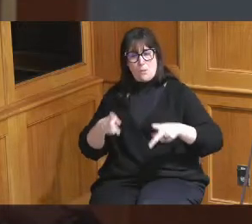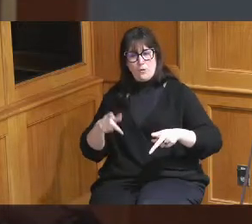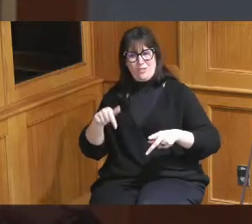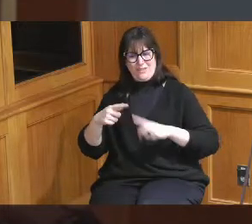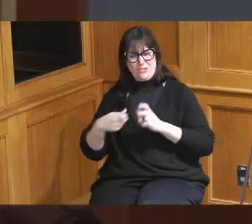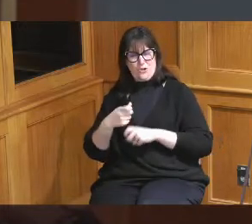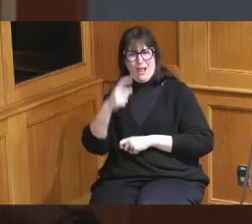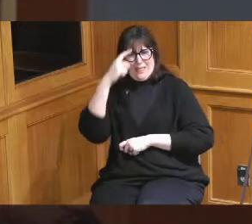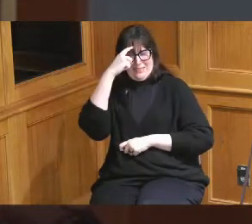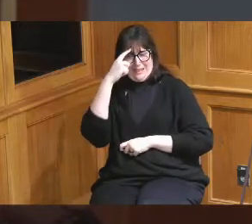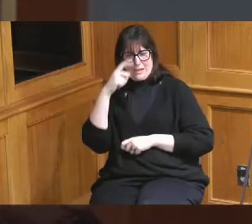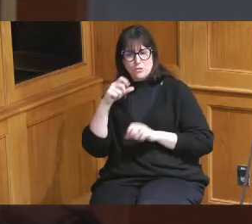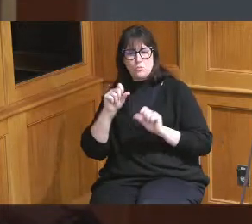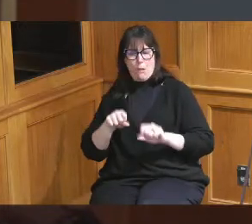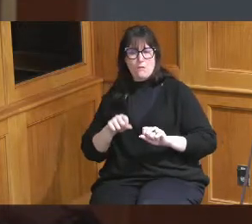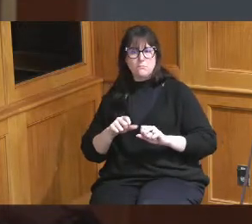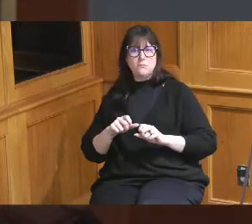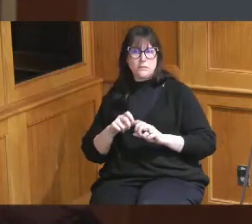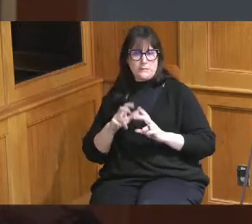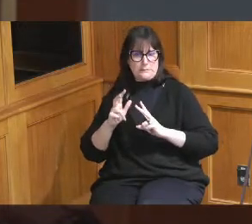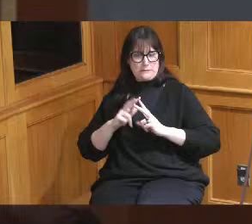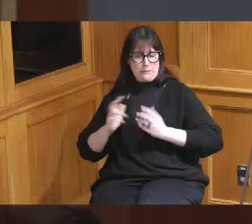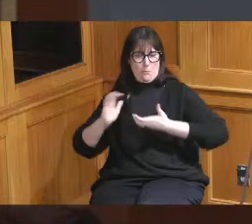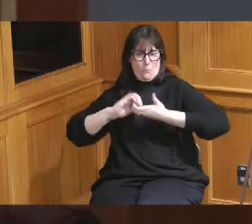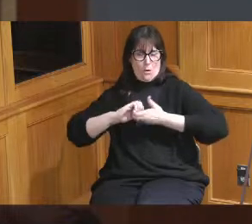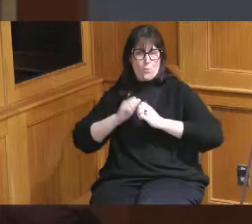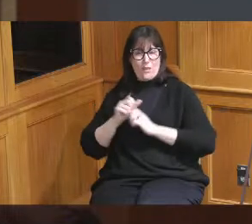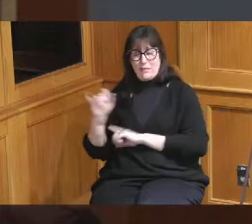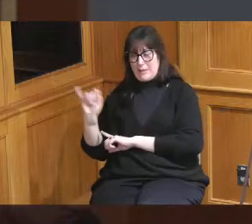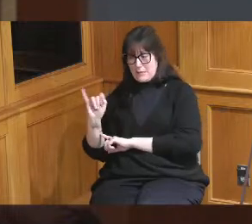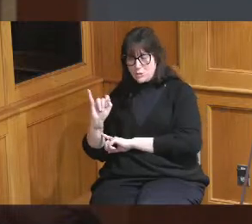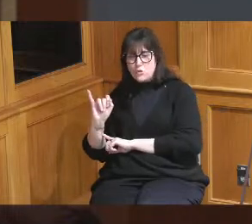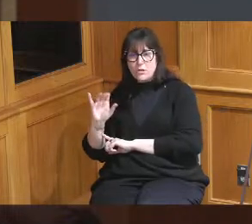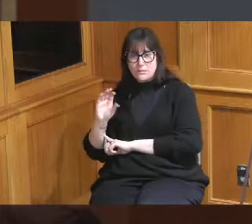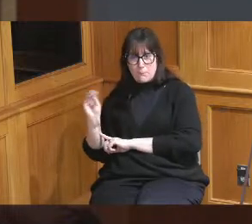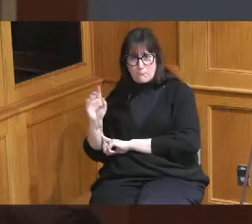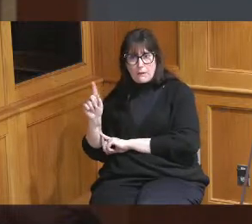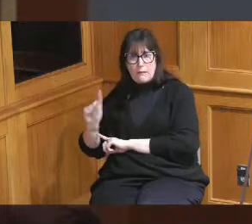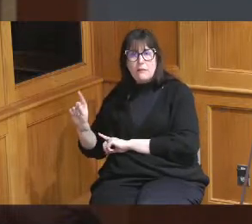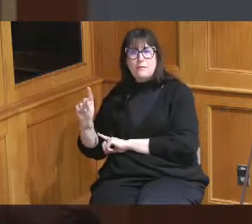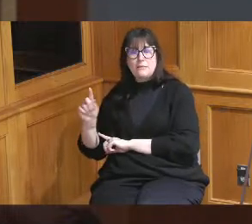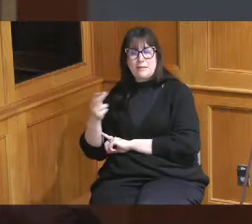to possibly work with the insurance industry in Hamilton County along with some of our critical